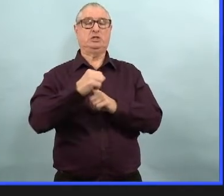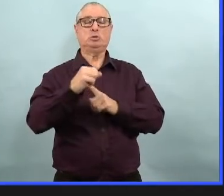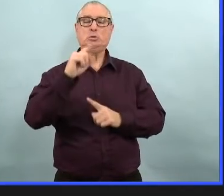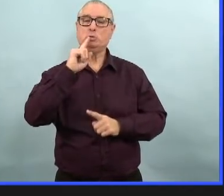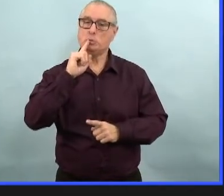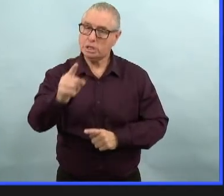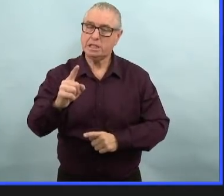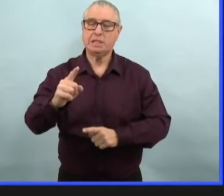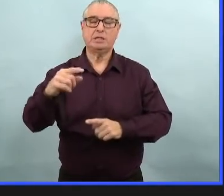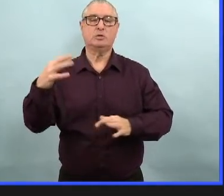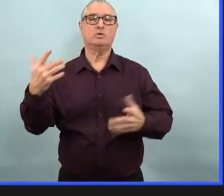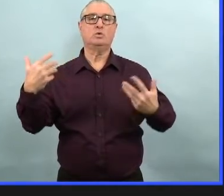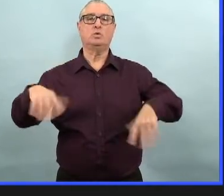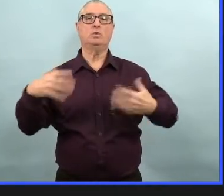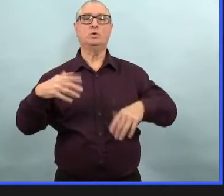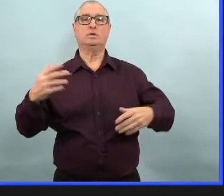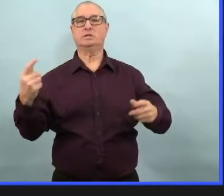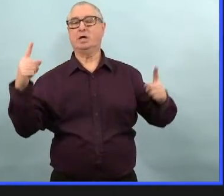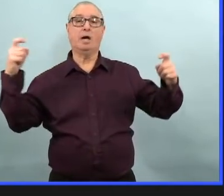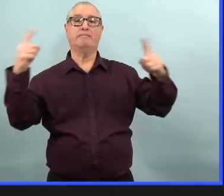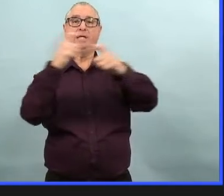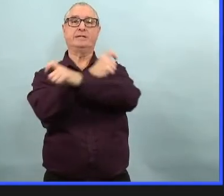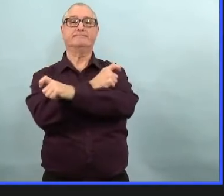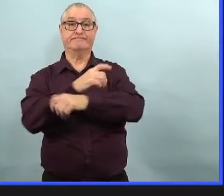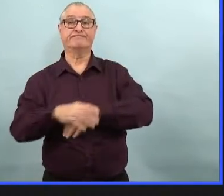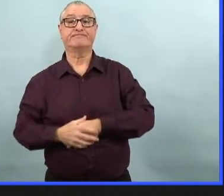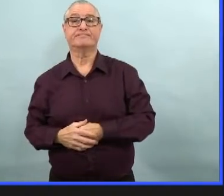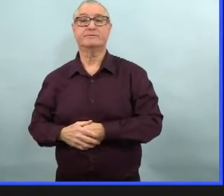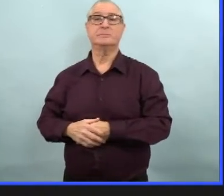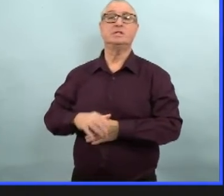tv i'm wondering about the king edward location for testing